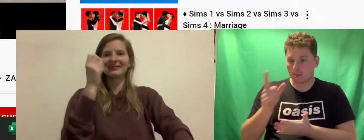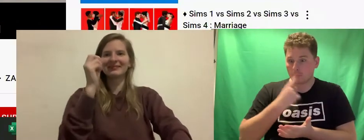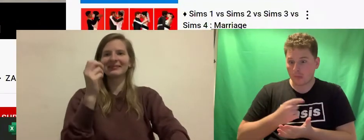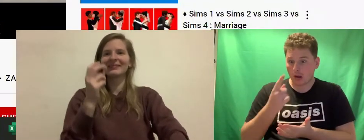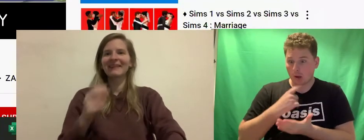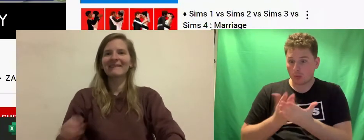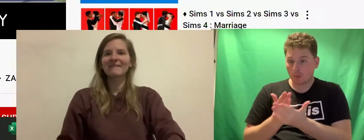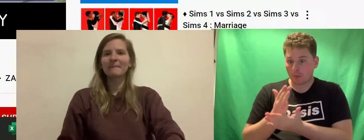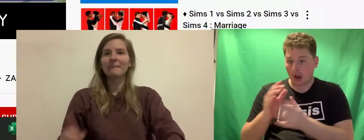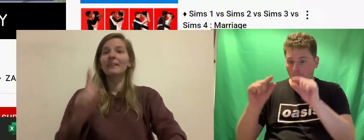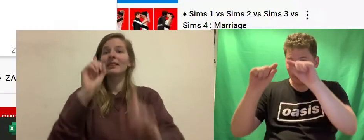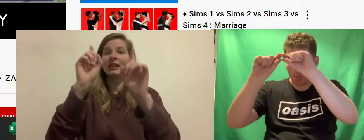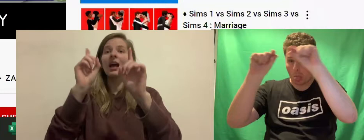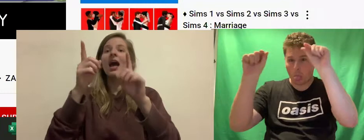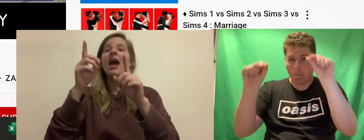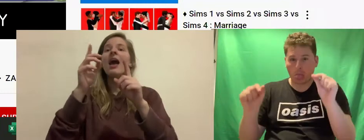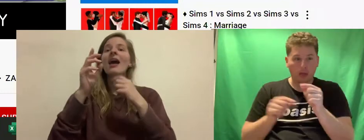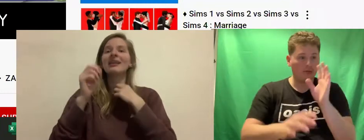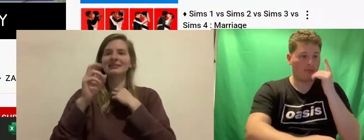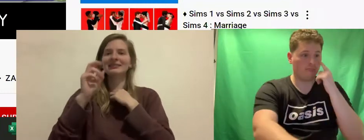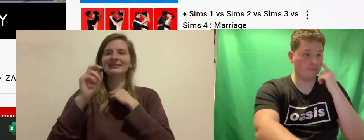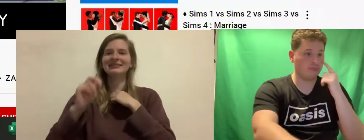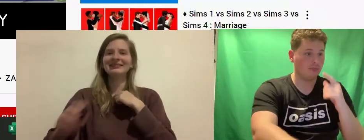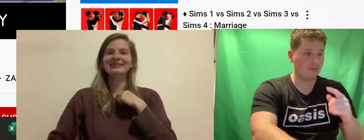A: Sims 1 - little menu selection on the start screen, little city selection, smaller cities, not the same as Sims 2 or 3